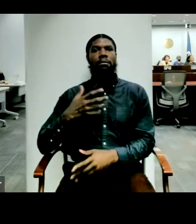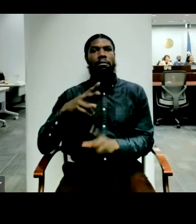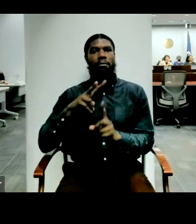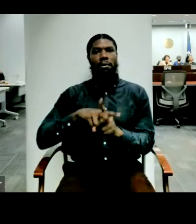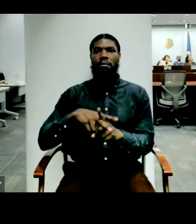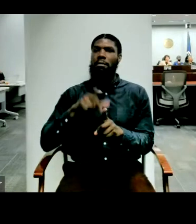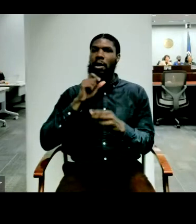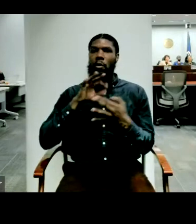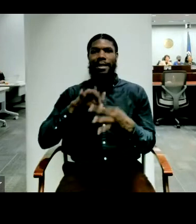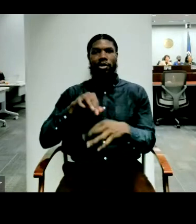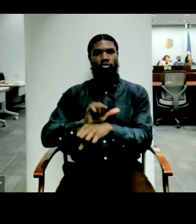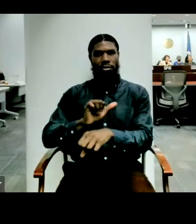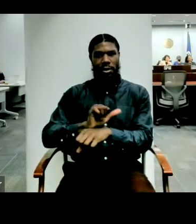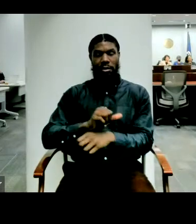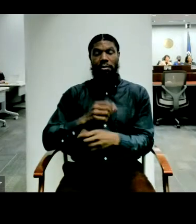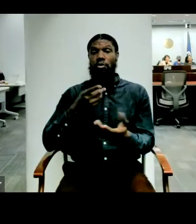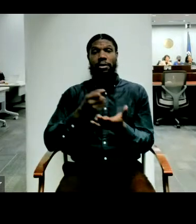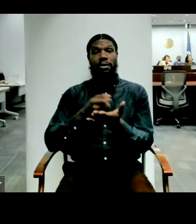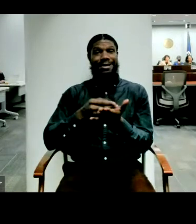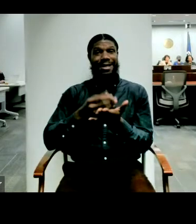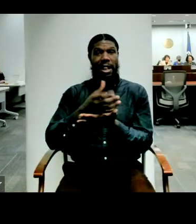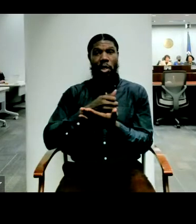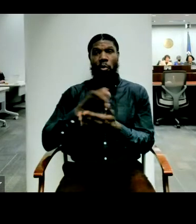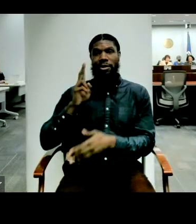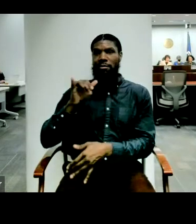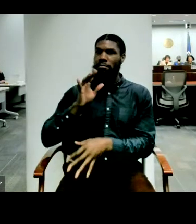salary history is an important place where we have seen a lot of attention